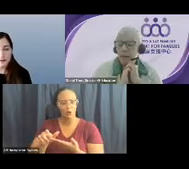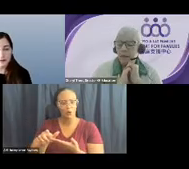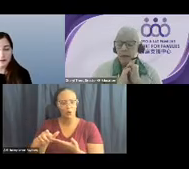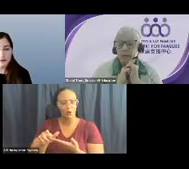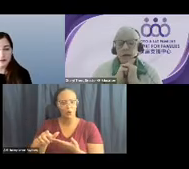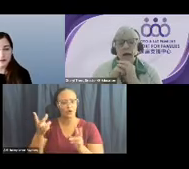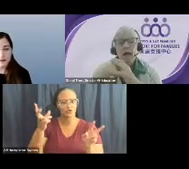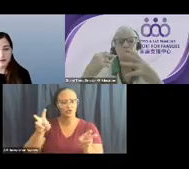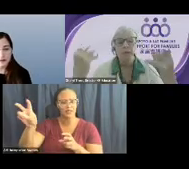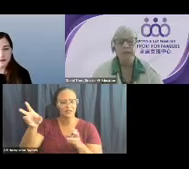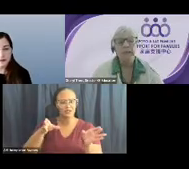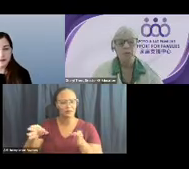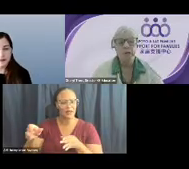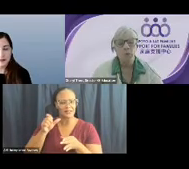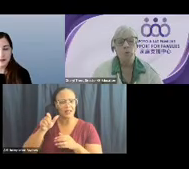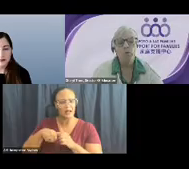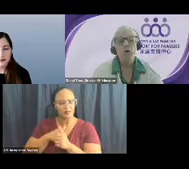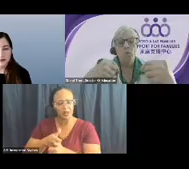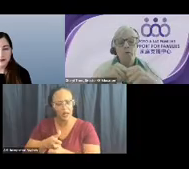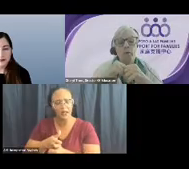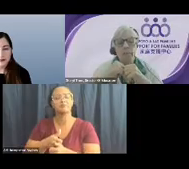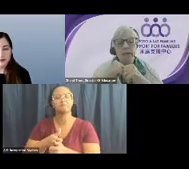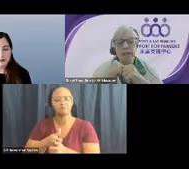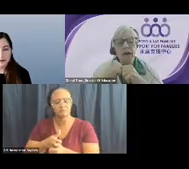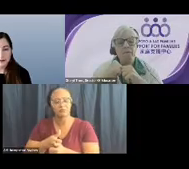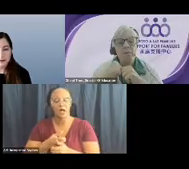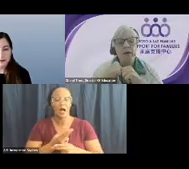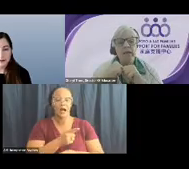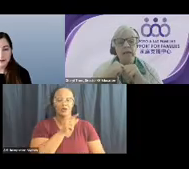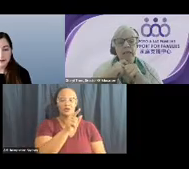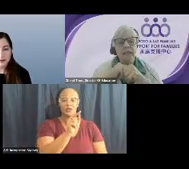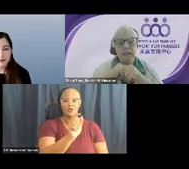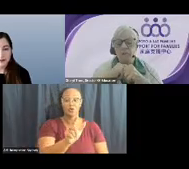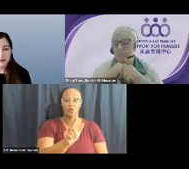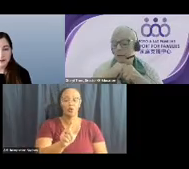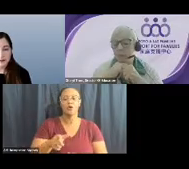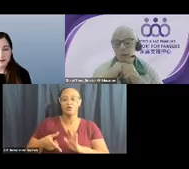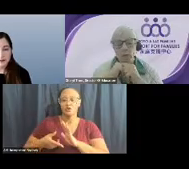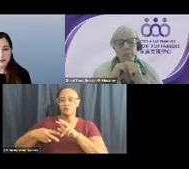really compliant. this is a great tool to go over with my staff about like this is the information